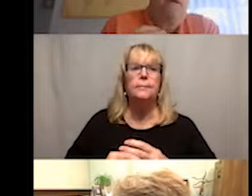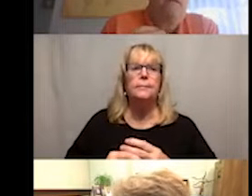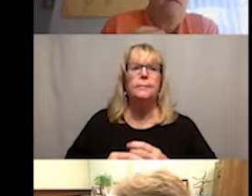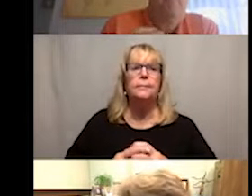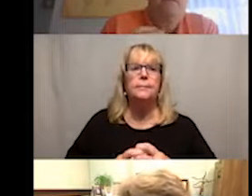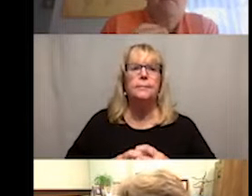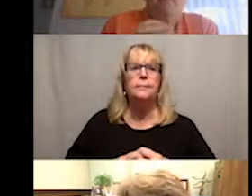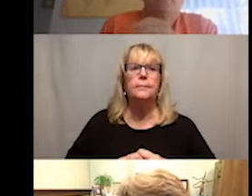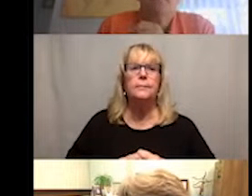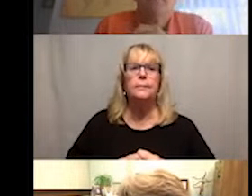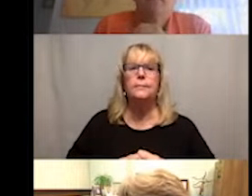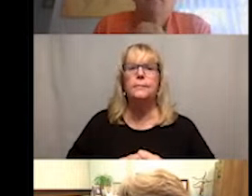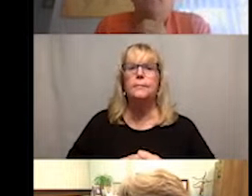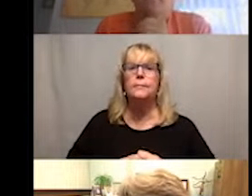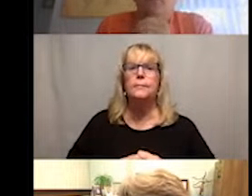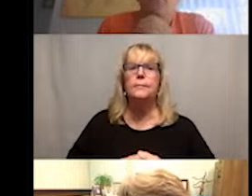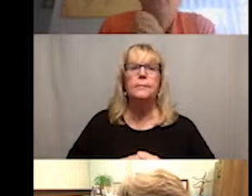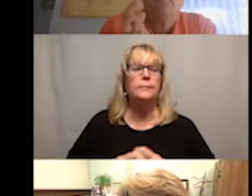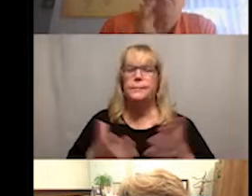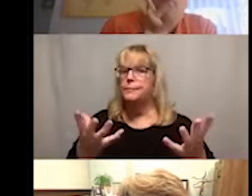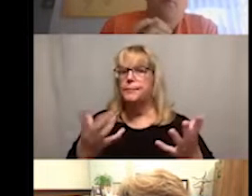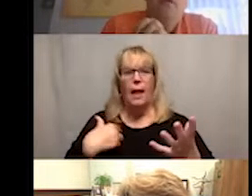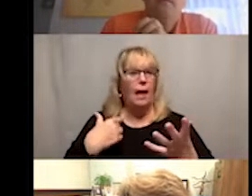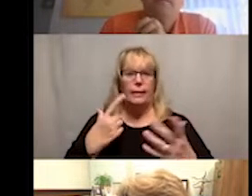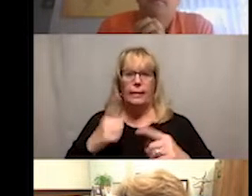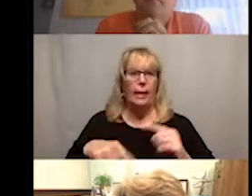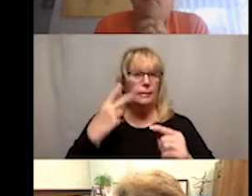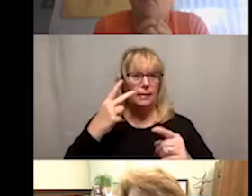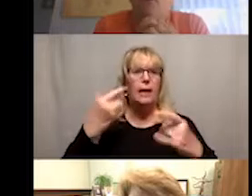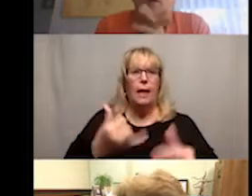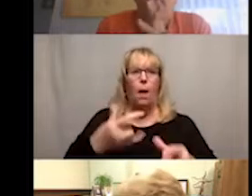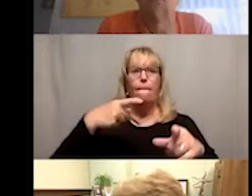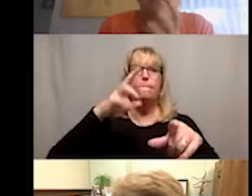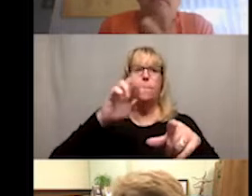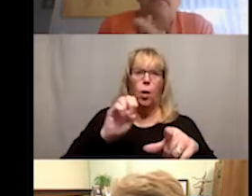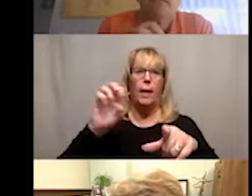I keep thinking I'm gonna see it and I don't so do you have pre-edge requirements is that